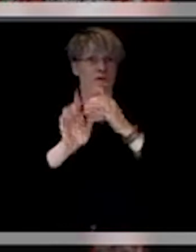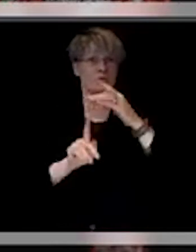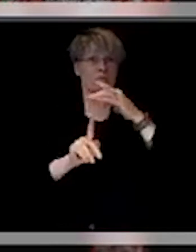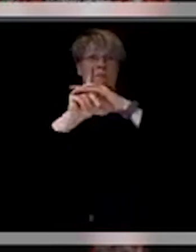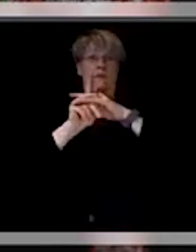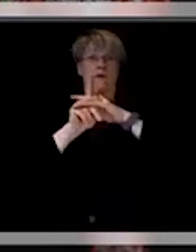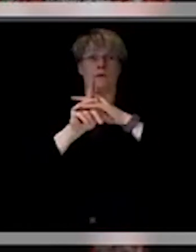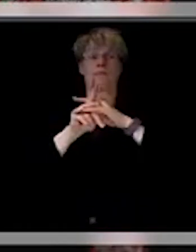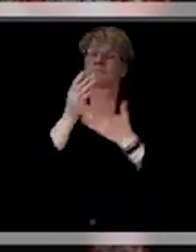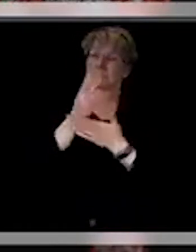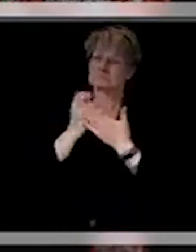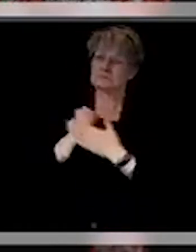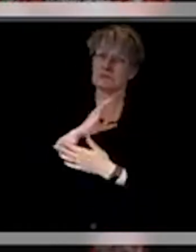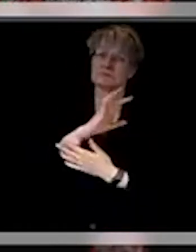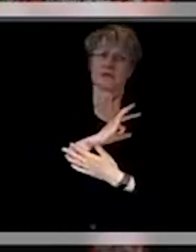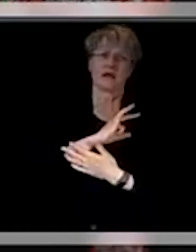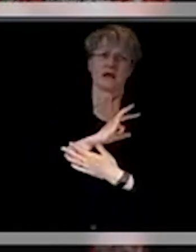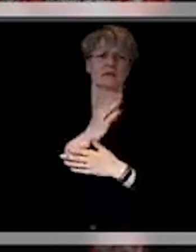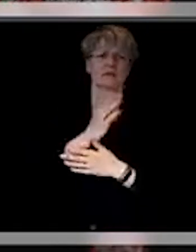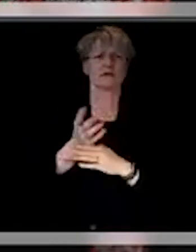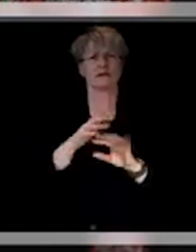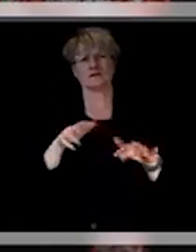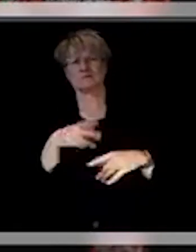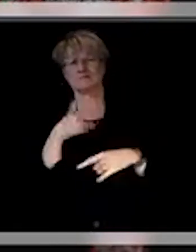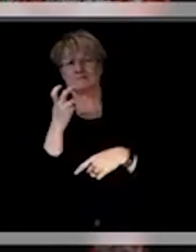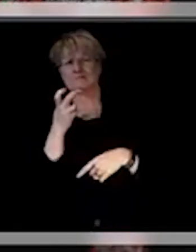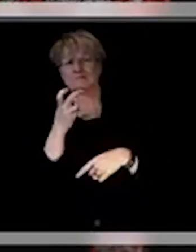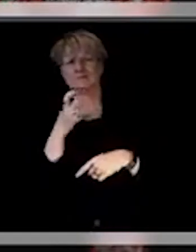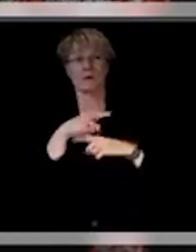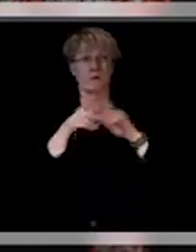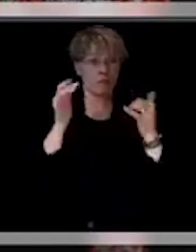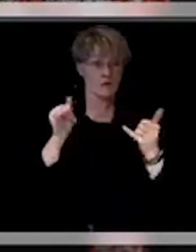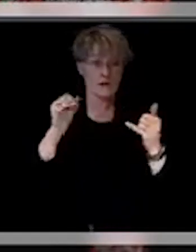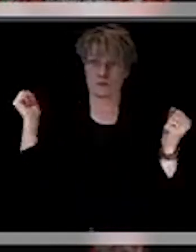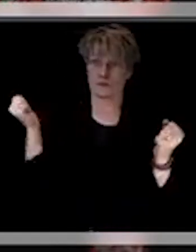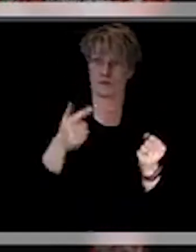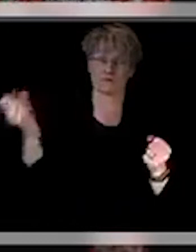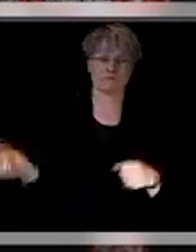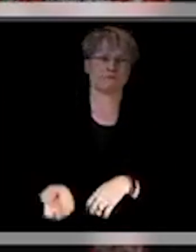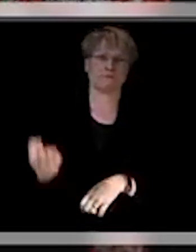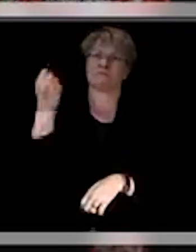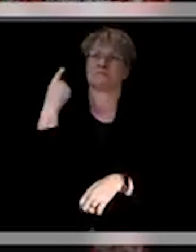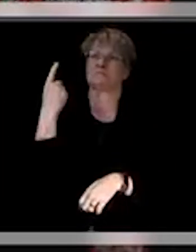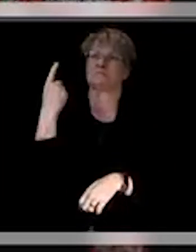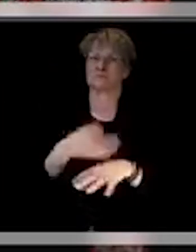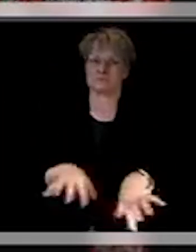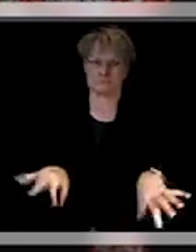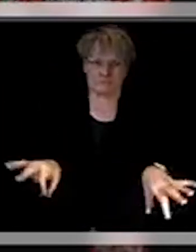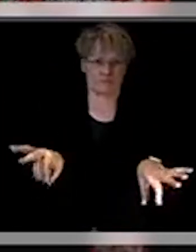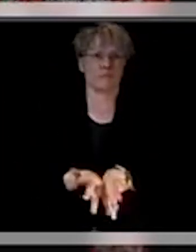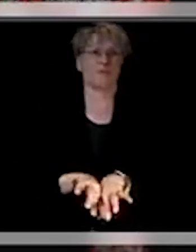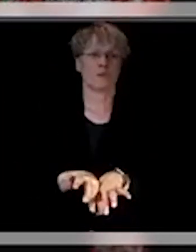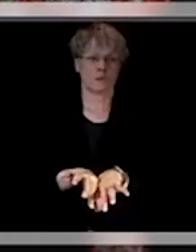serious this is, we've been able to have other compliance and sometimes putting a little